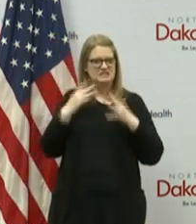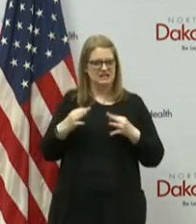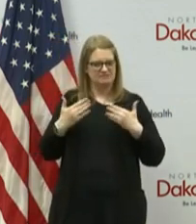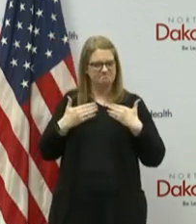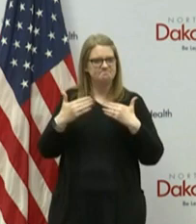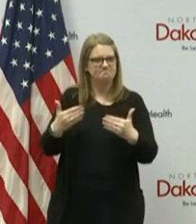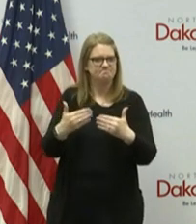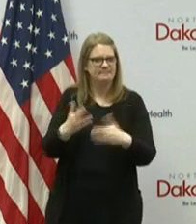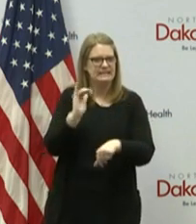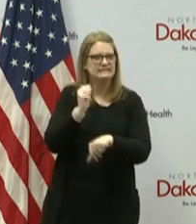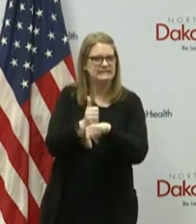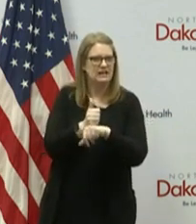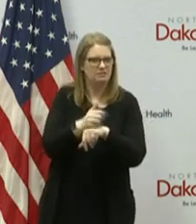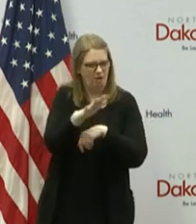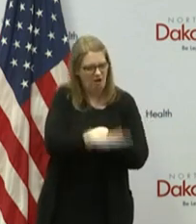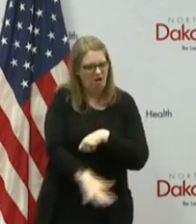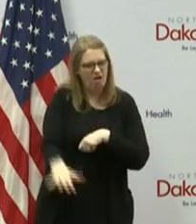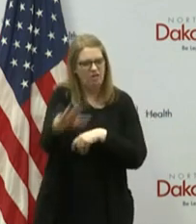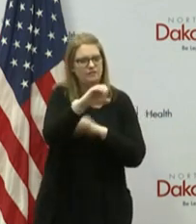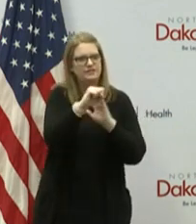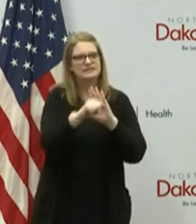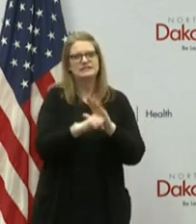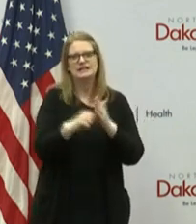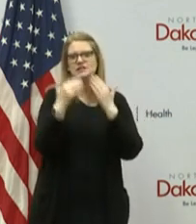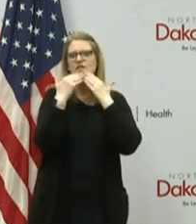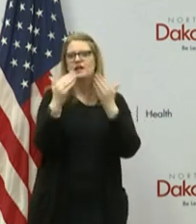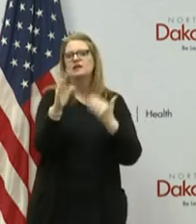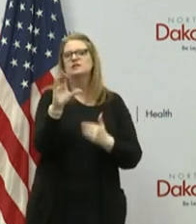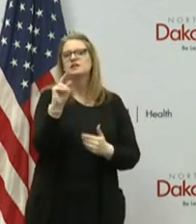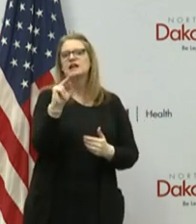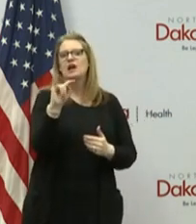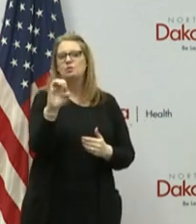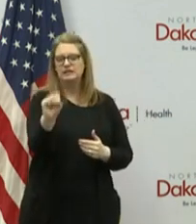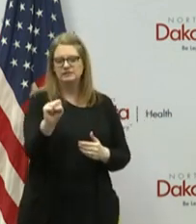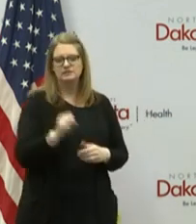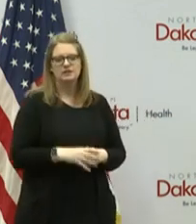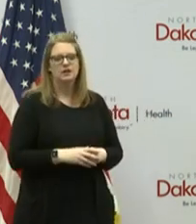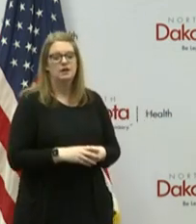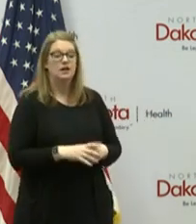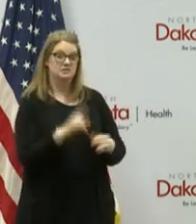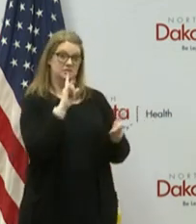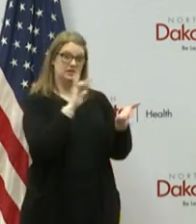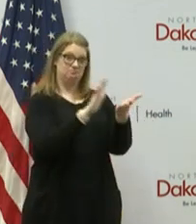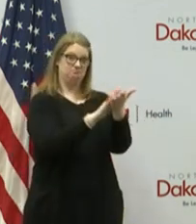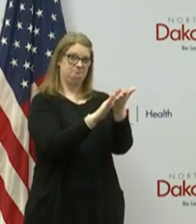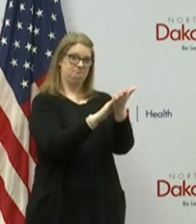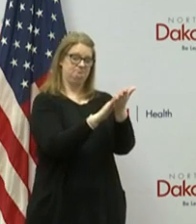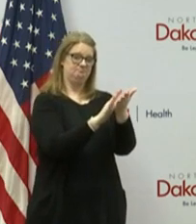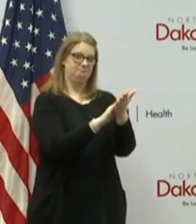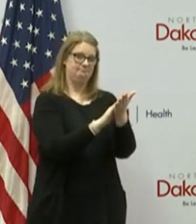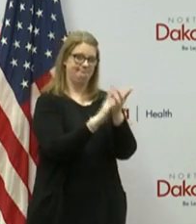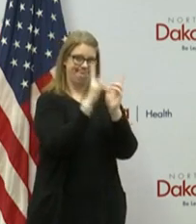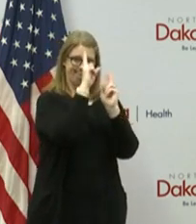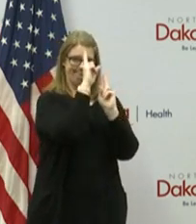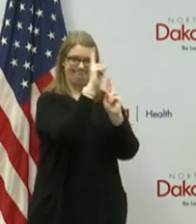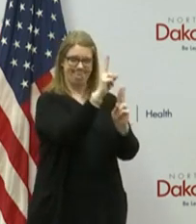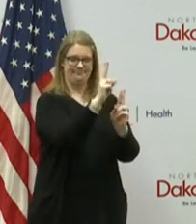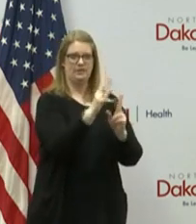ENCOURAGING COUNTIES TO DO THIS AND AGAIN IT WAS COUNTIES THAT THE ACTION TO ENSURE THAT EVERYONE HAS THE RIGHT TO VOTE AND VOTE SAFELY.